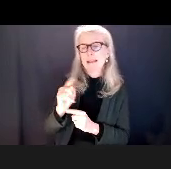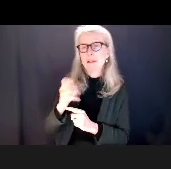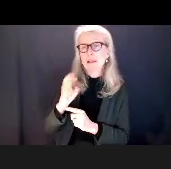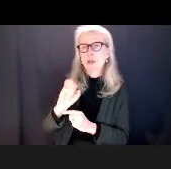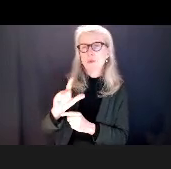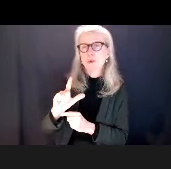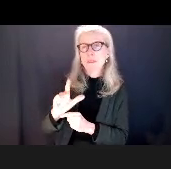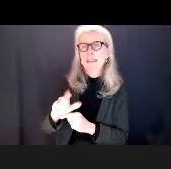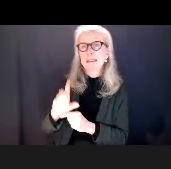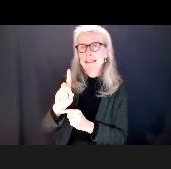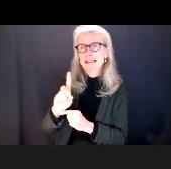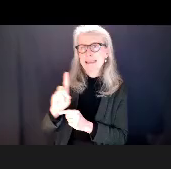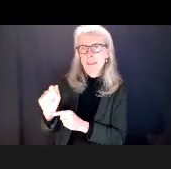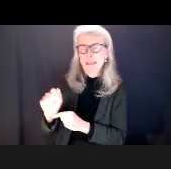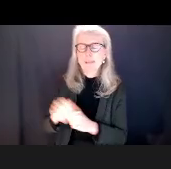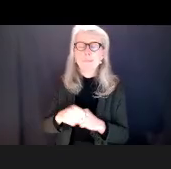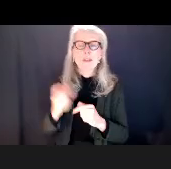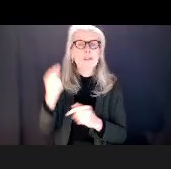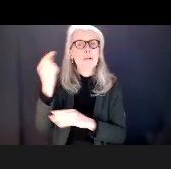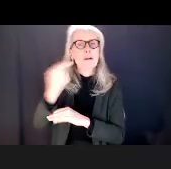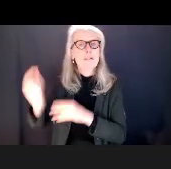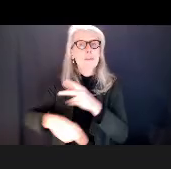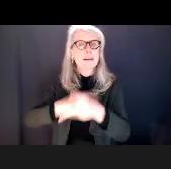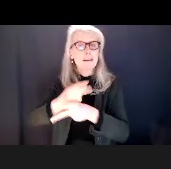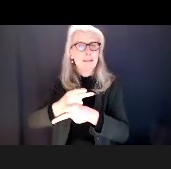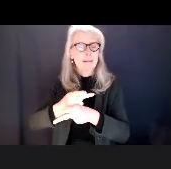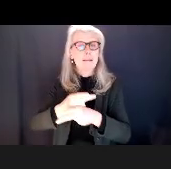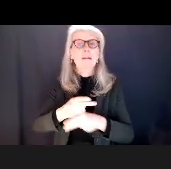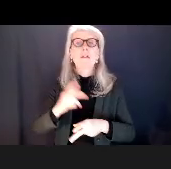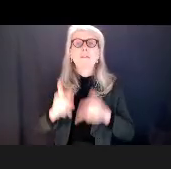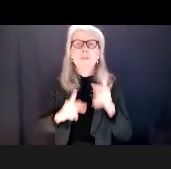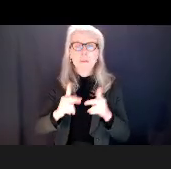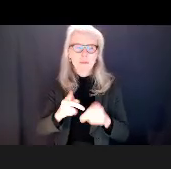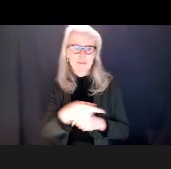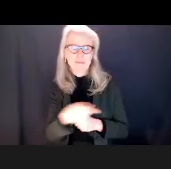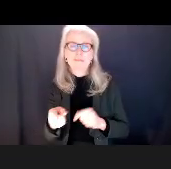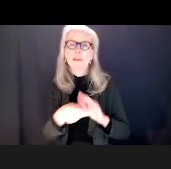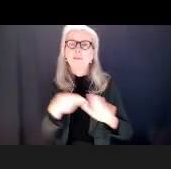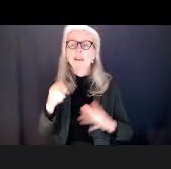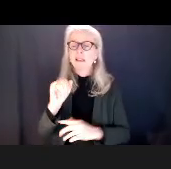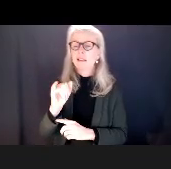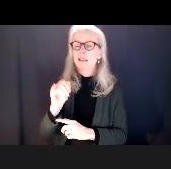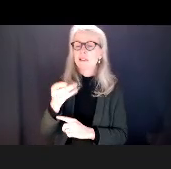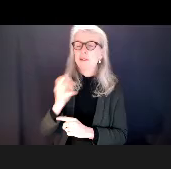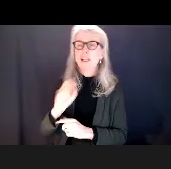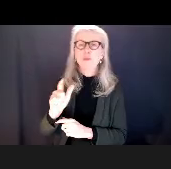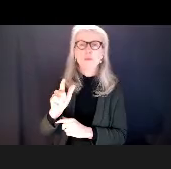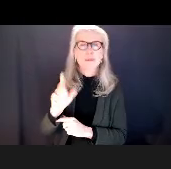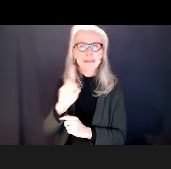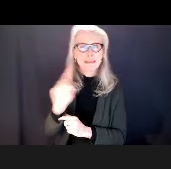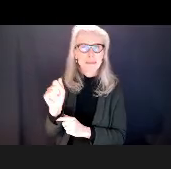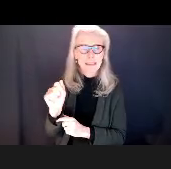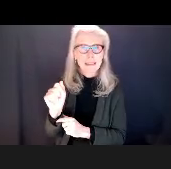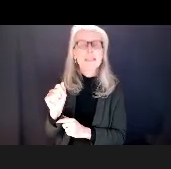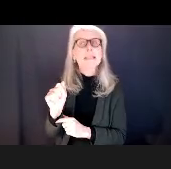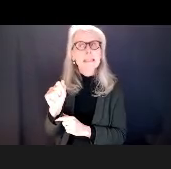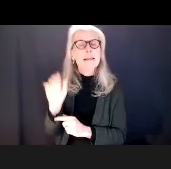state level care for people labeled as having an intellectual disability has an overwhelmingly